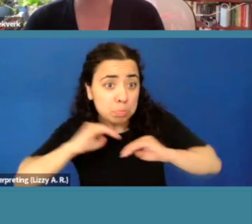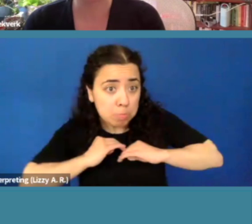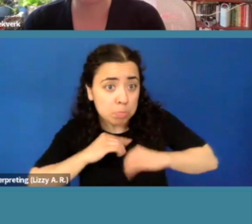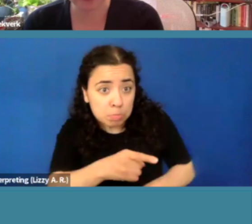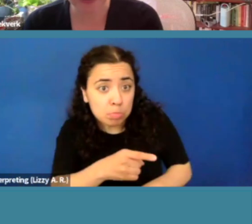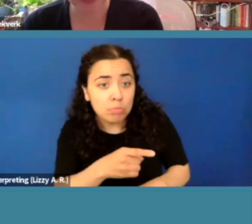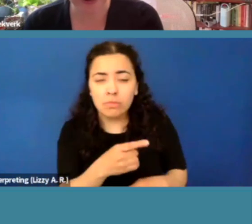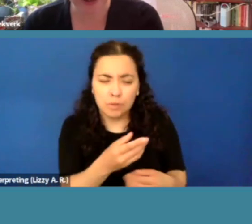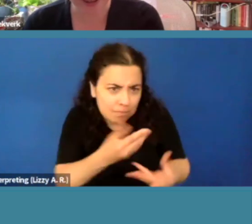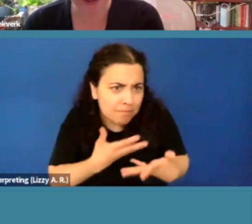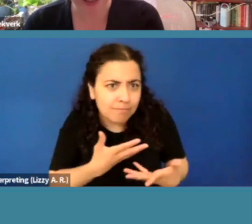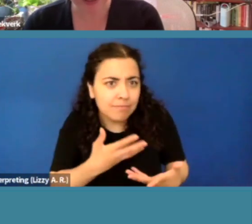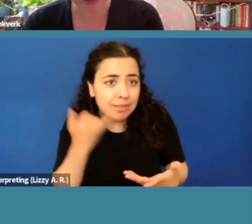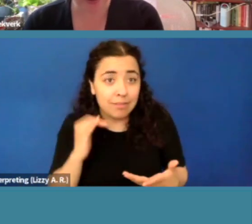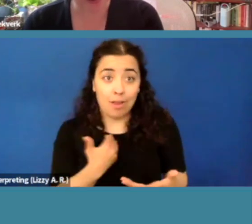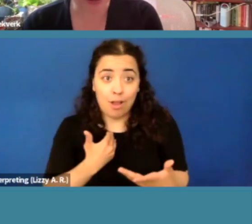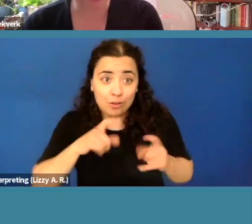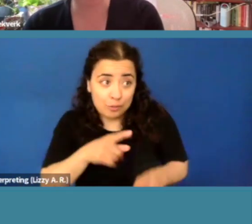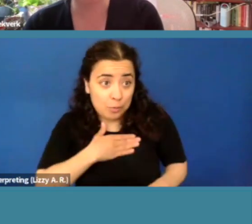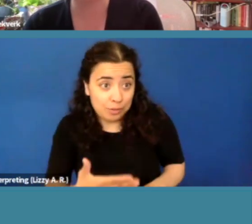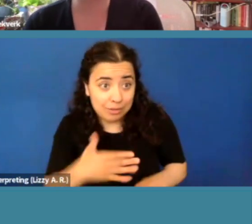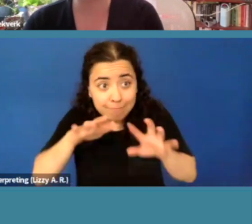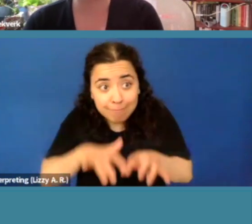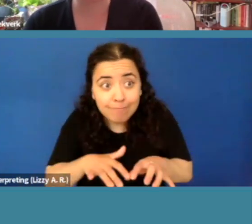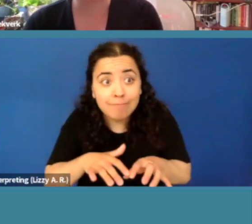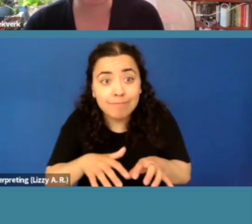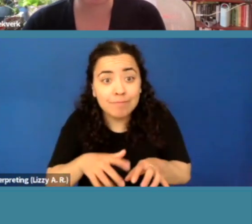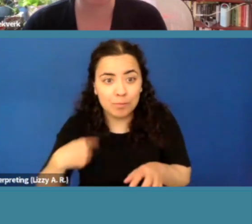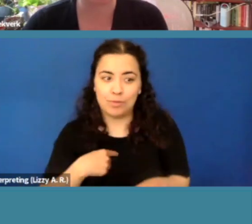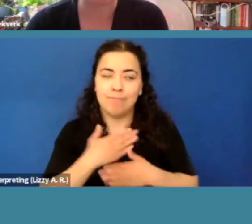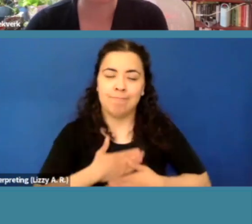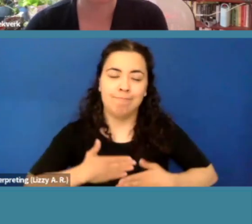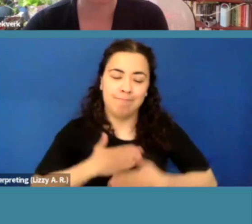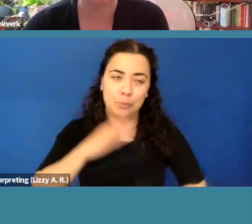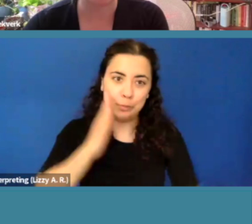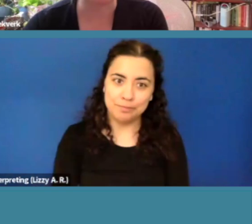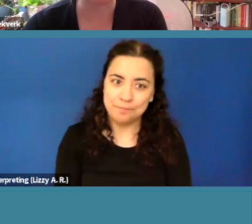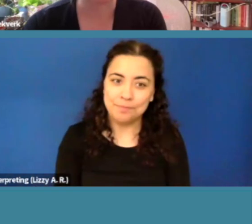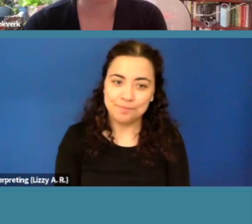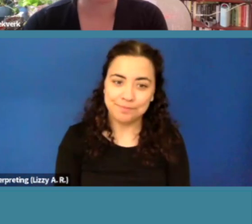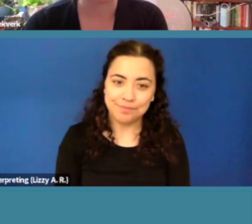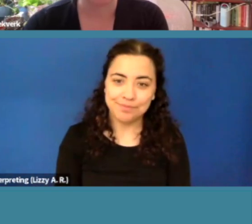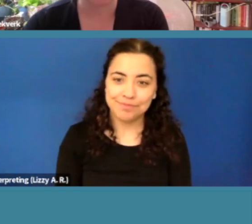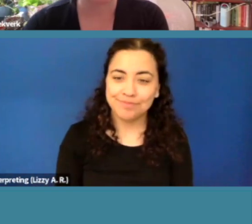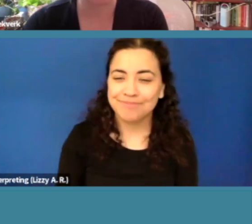If you would like to take our survey, we would very much appreciate that. [AD] Left QR code for Survey